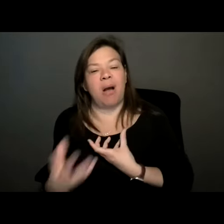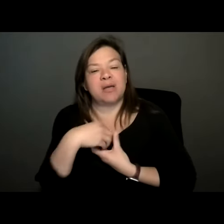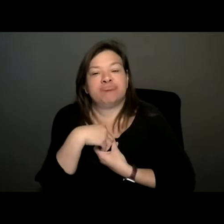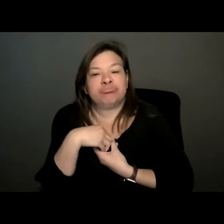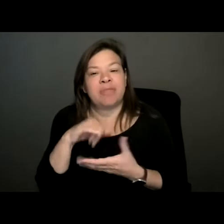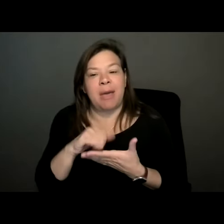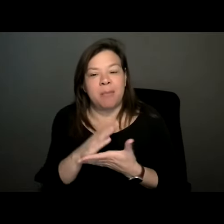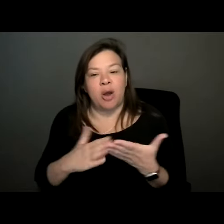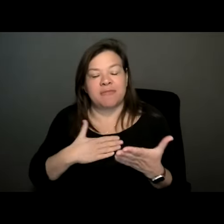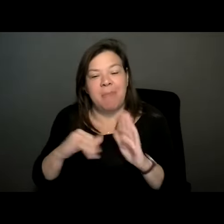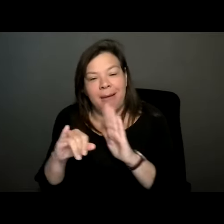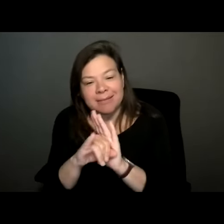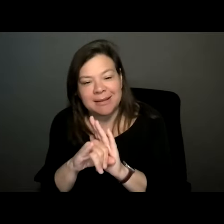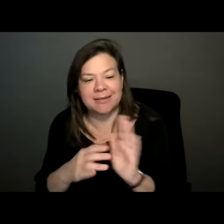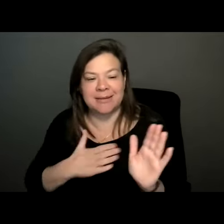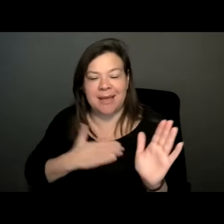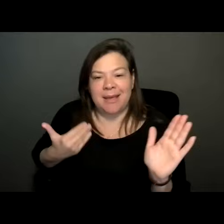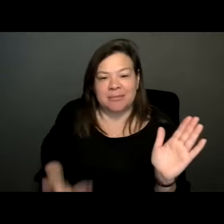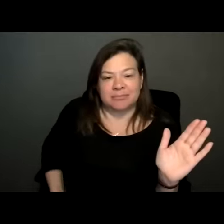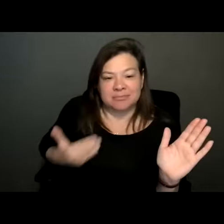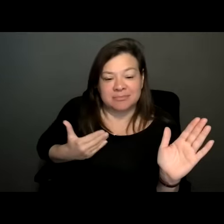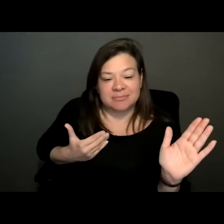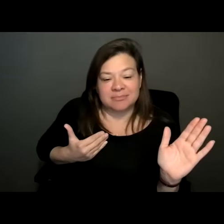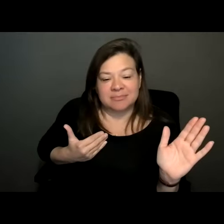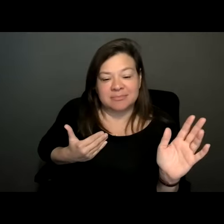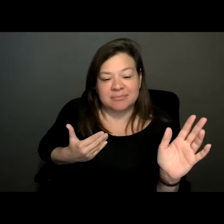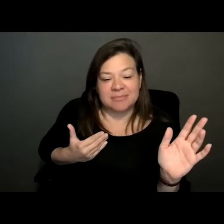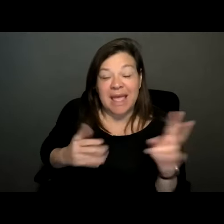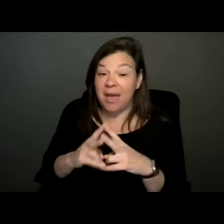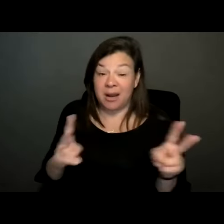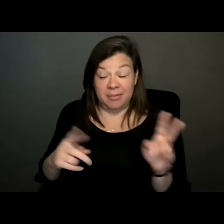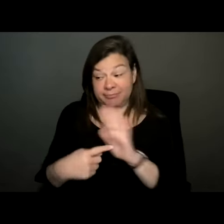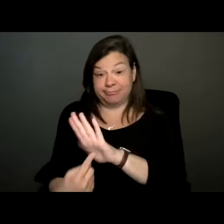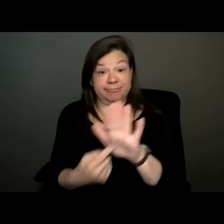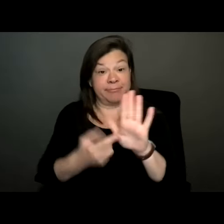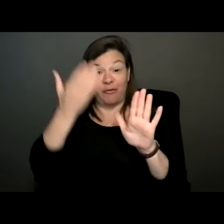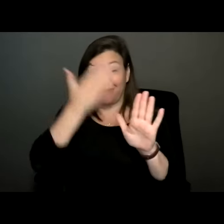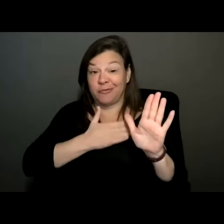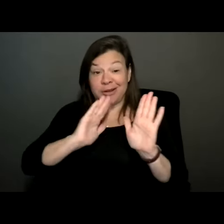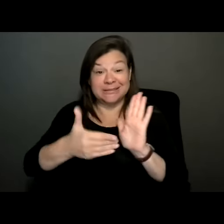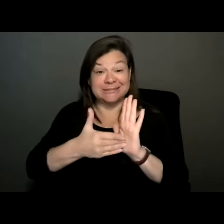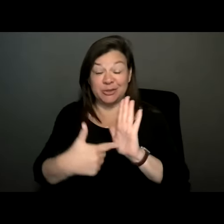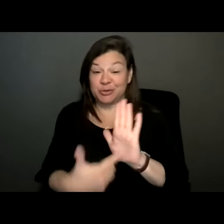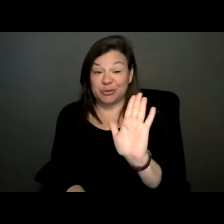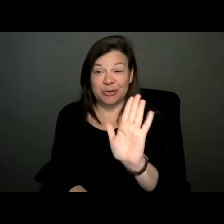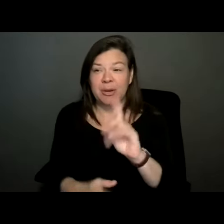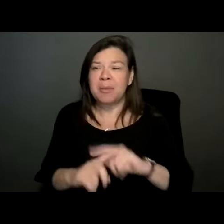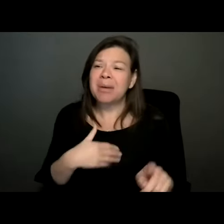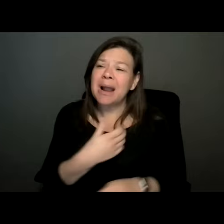and of my craft and I'm quite front and center. But even within that, I'm multiplied disabled.